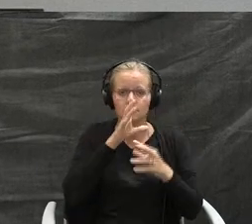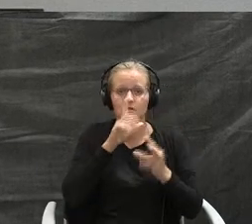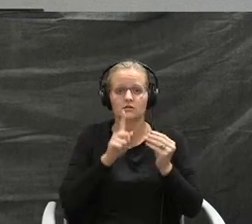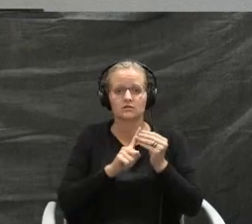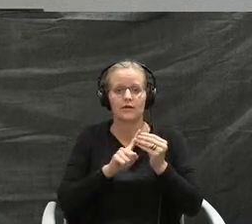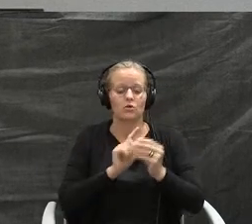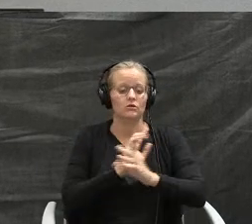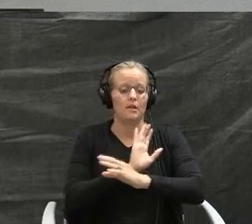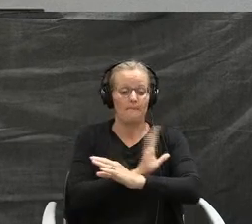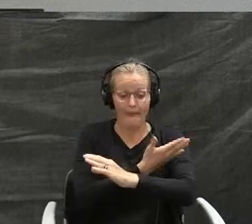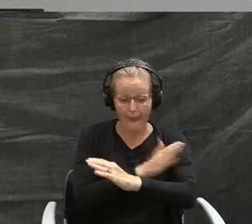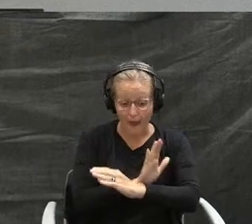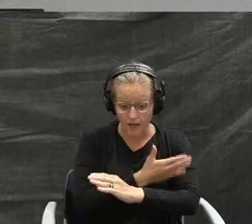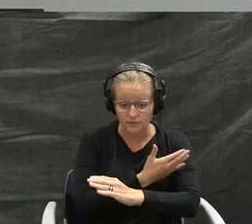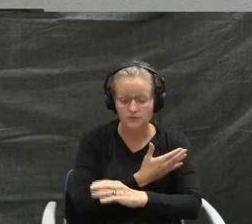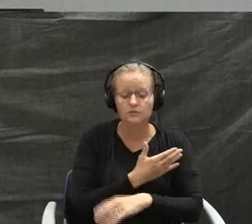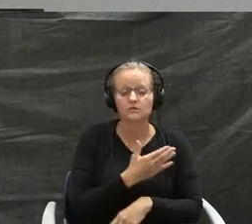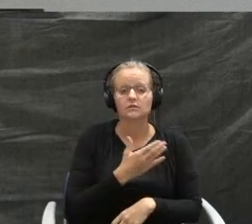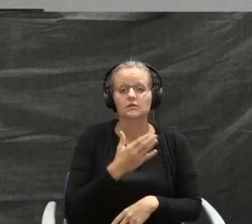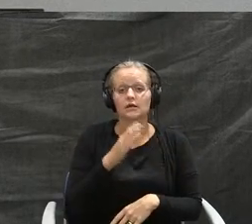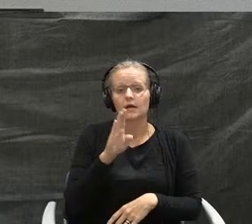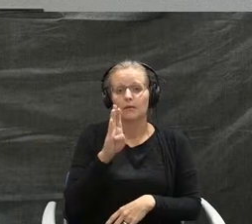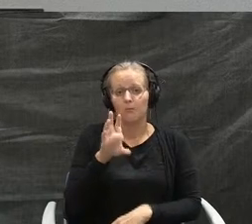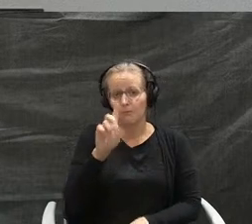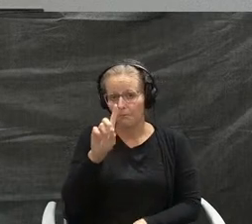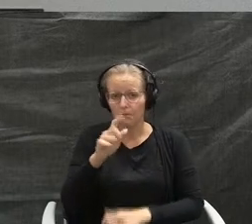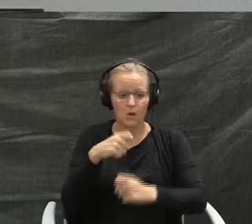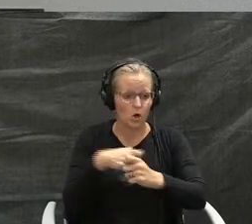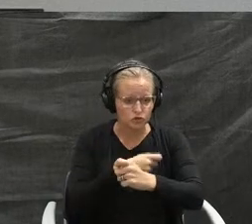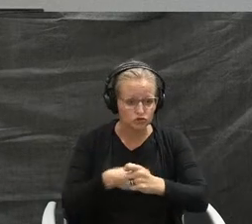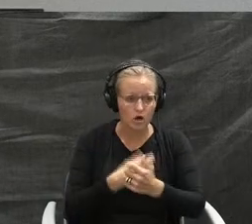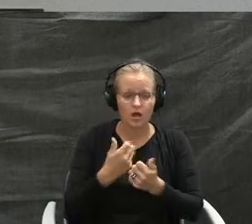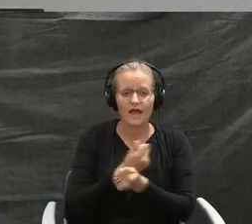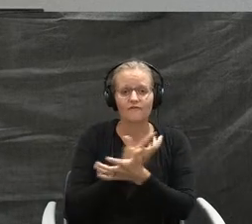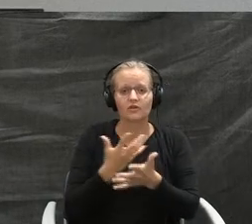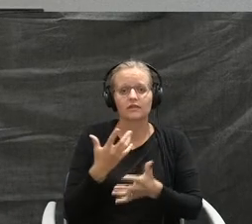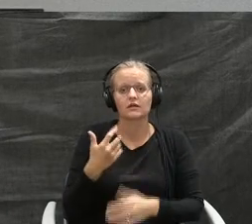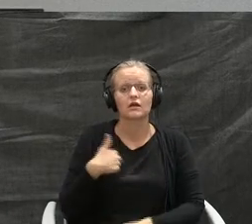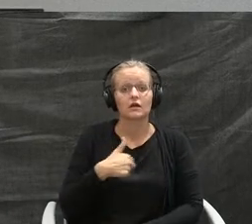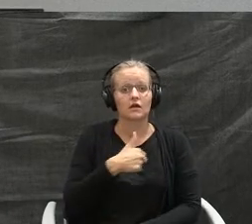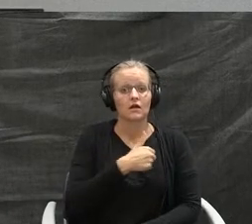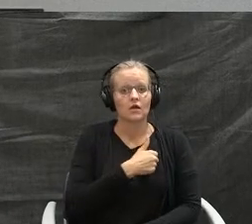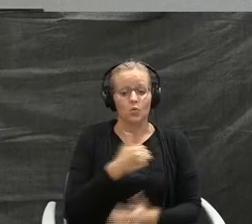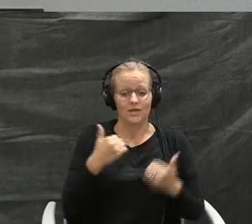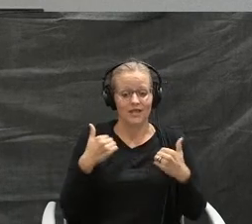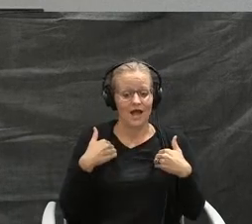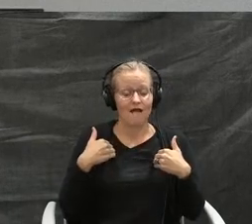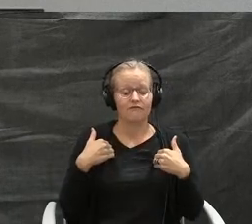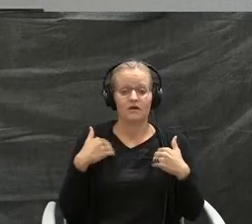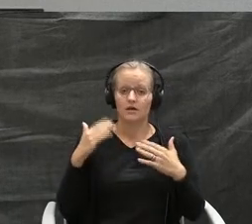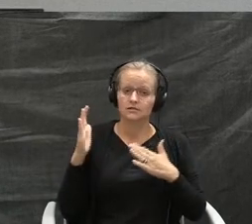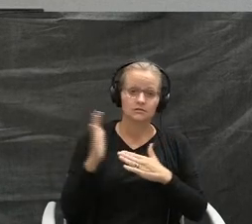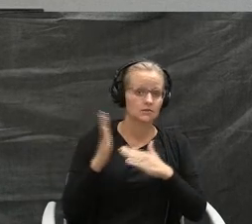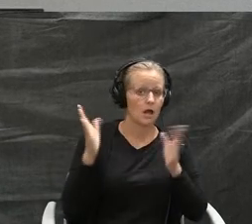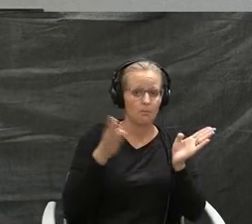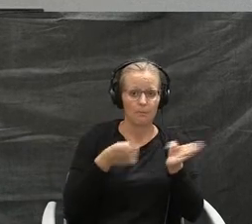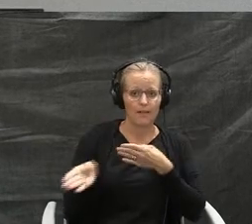equitably with all students. We've had the best plan in the state for having connectivity for every student and devices.